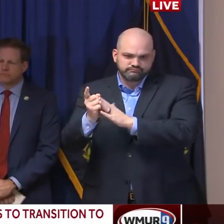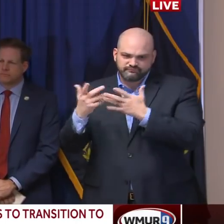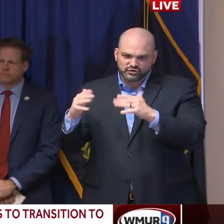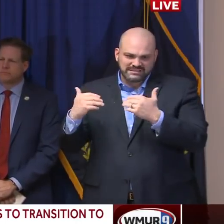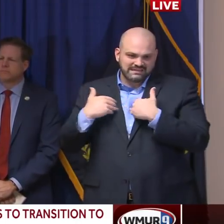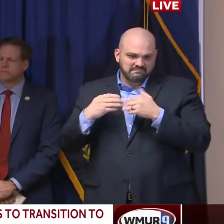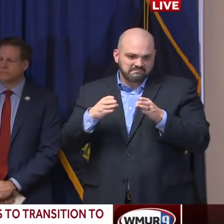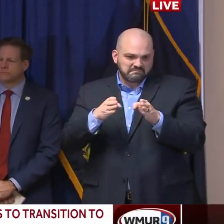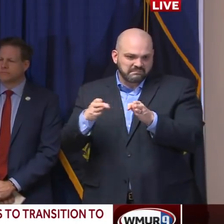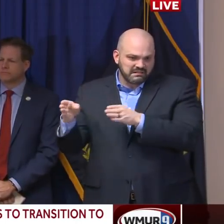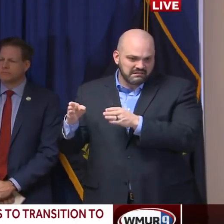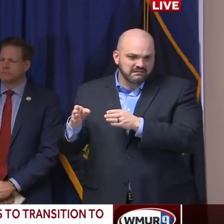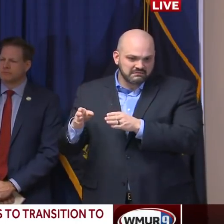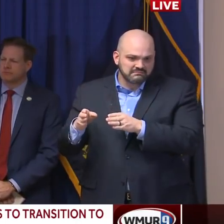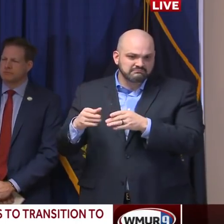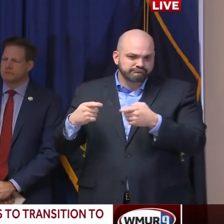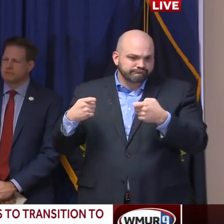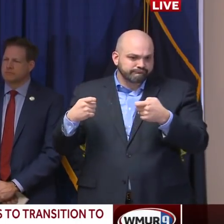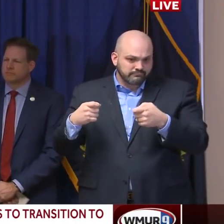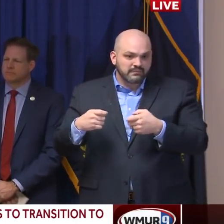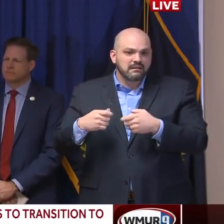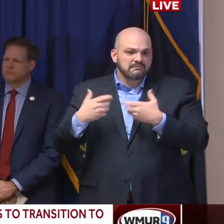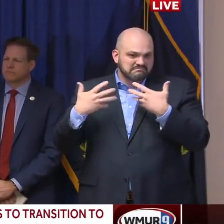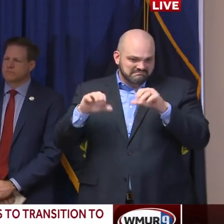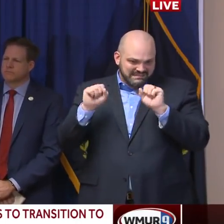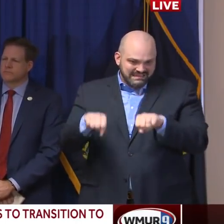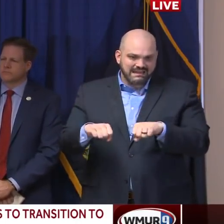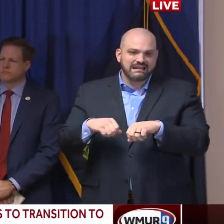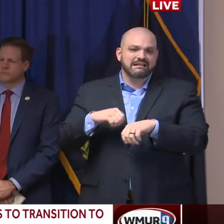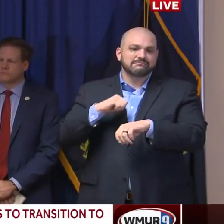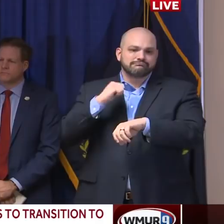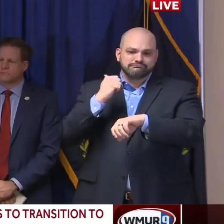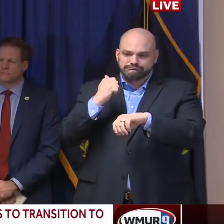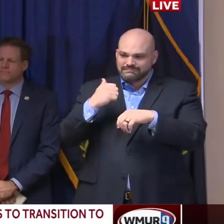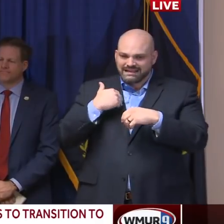THERE ARE SOME DISTRICTS WHO ARE UP AND RUNNING AT A MOMENTS NOTICE.